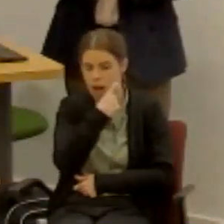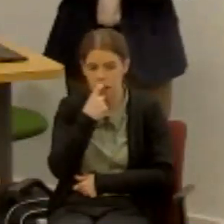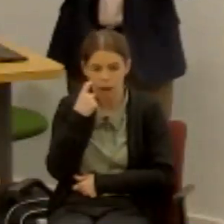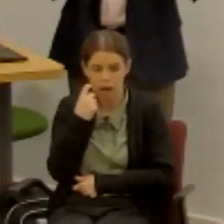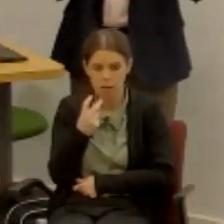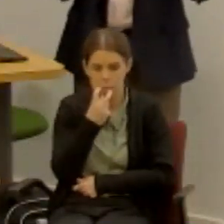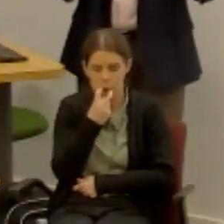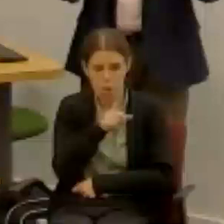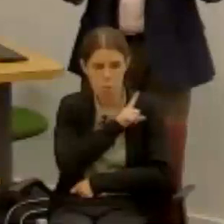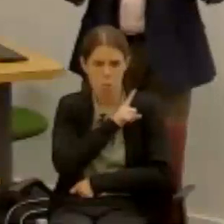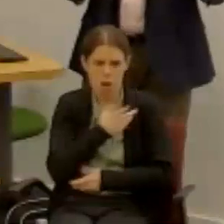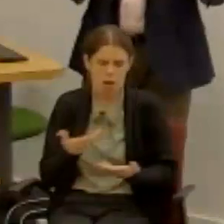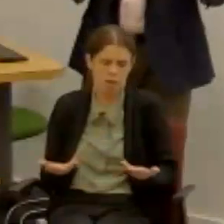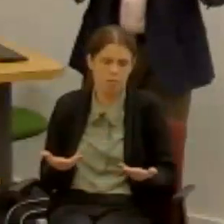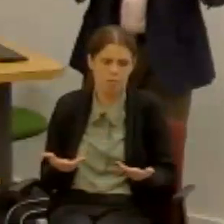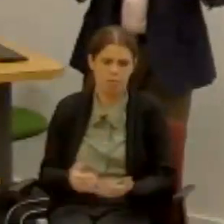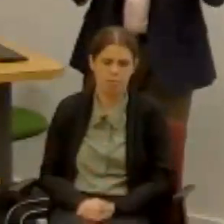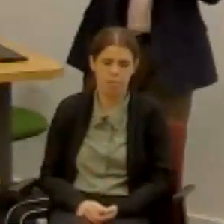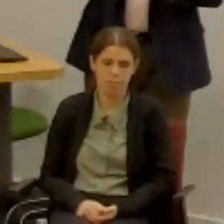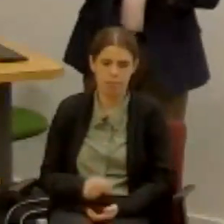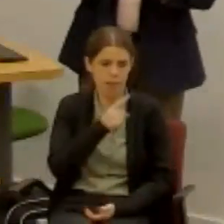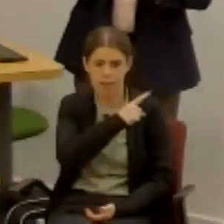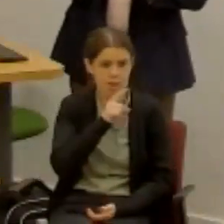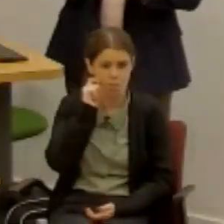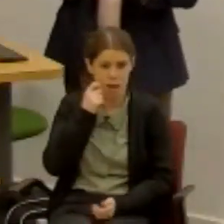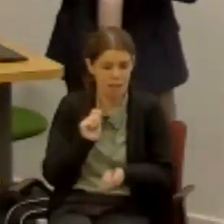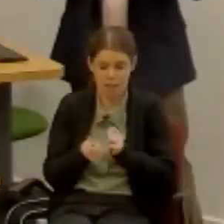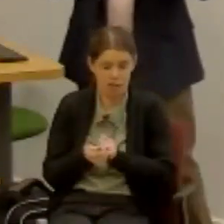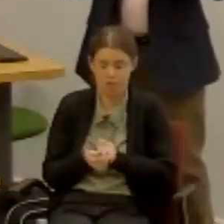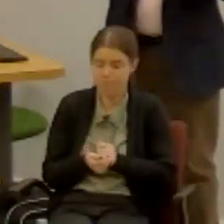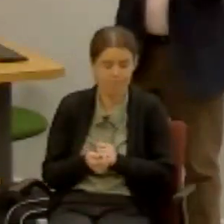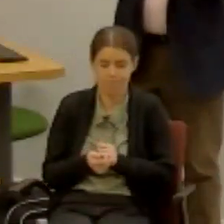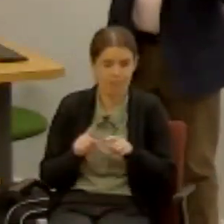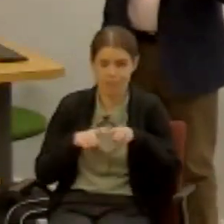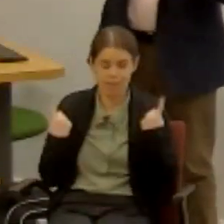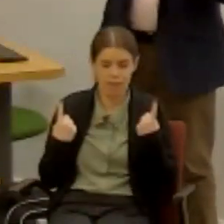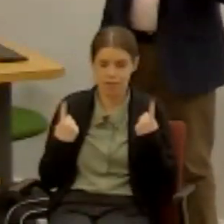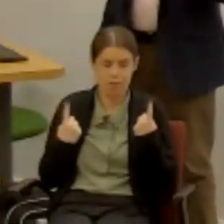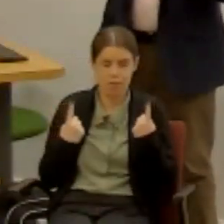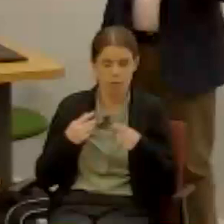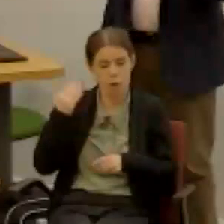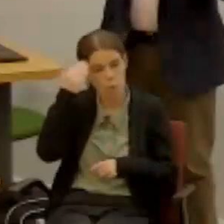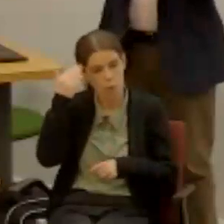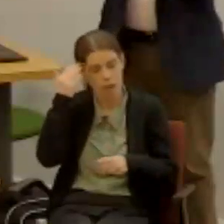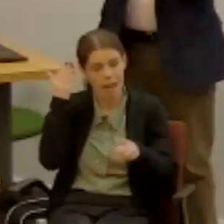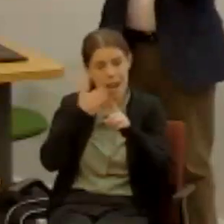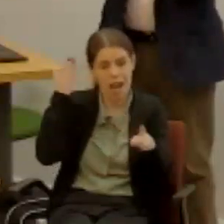Why is that these won't make any difference. The problem in the brain is not the impact. It's the rotation.